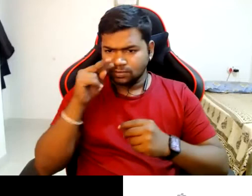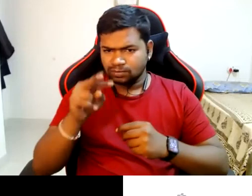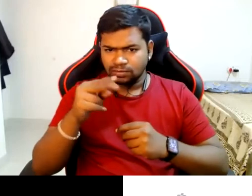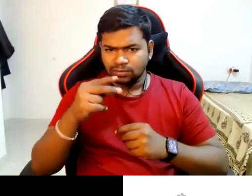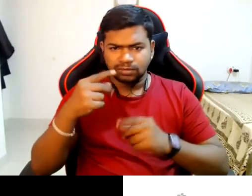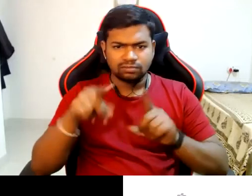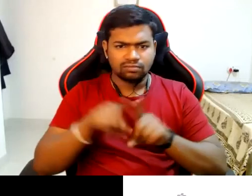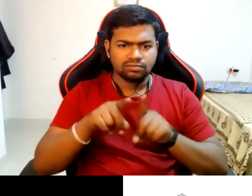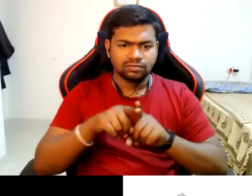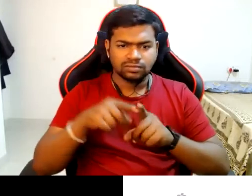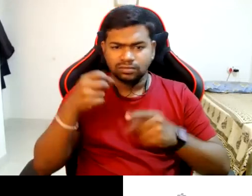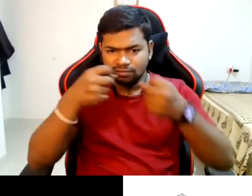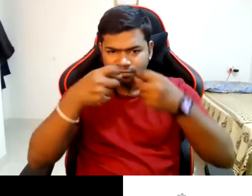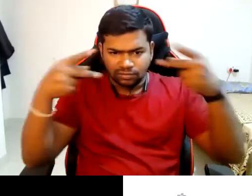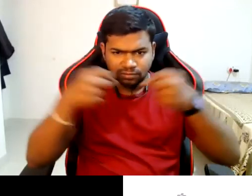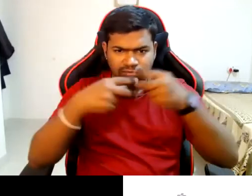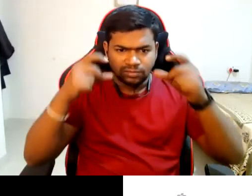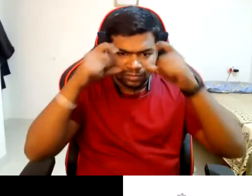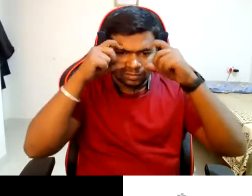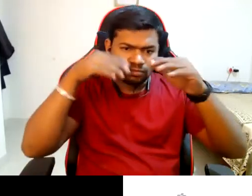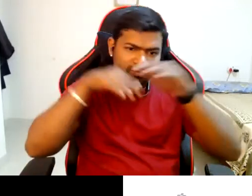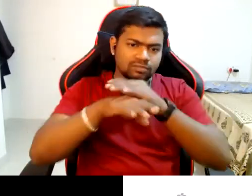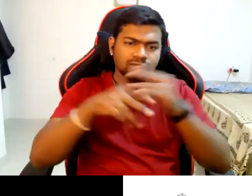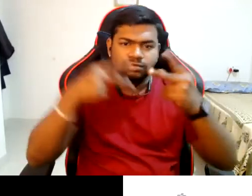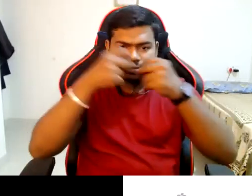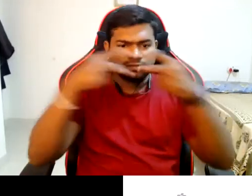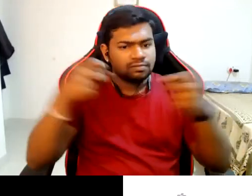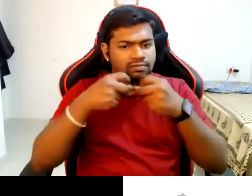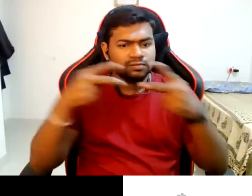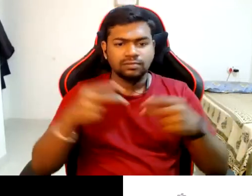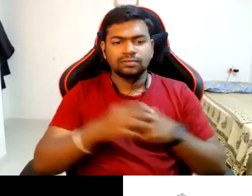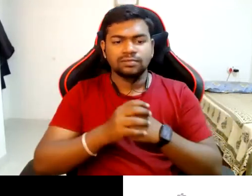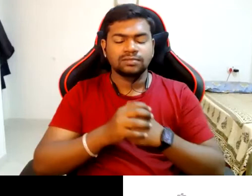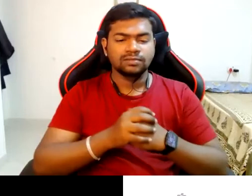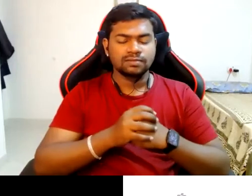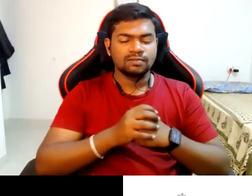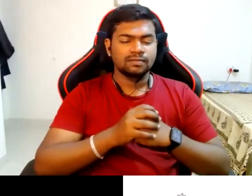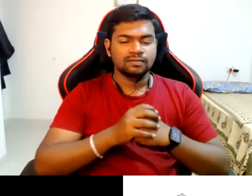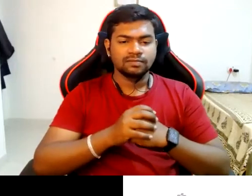still in my mind I could read the captions or something like that. That will be very cool also.